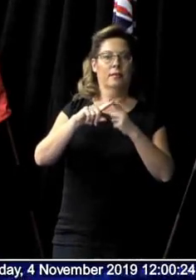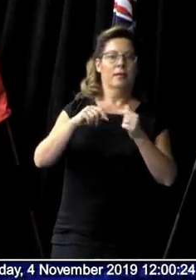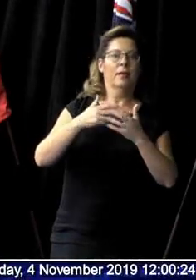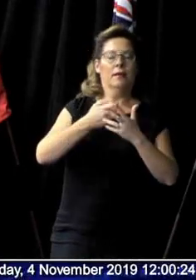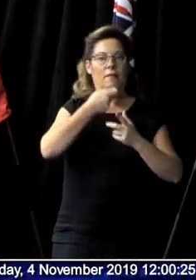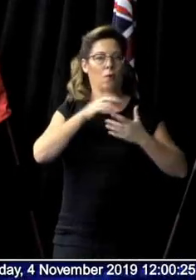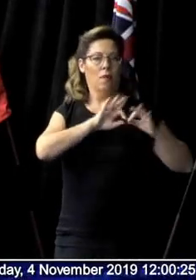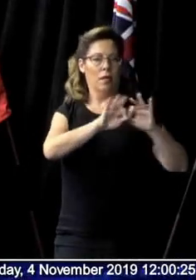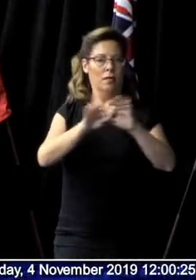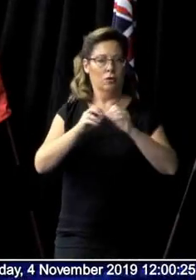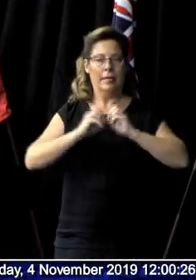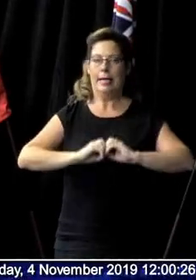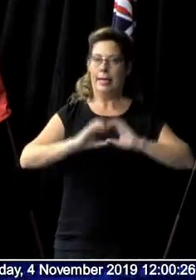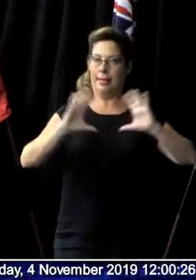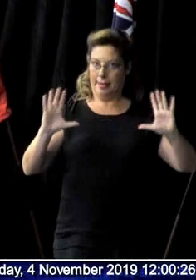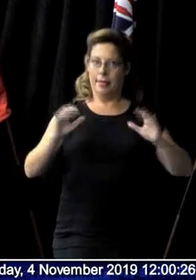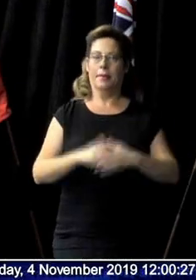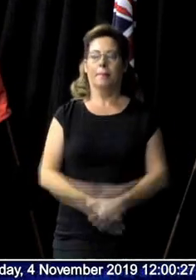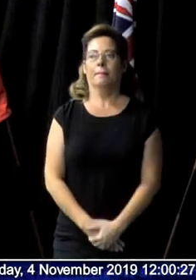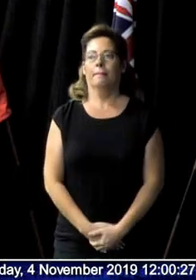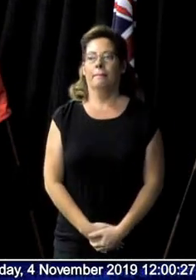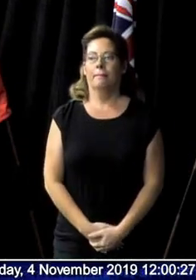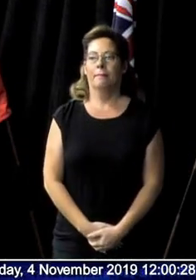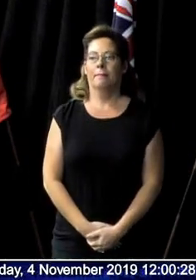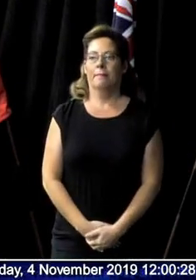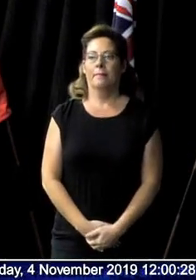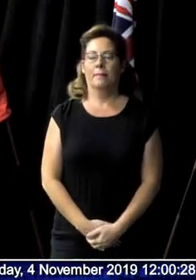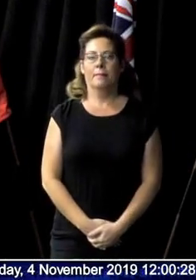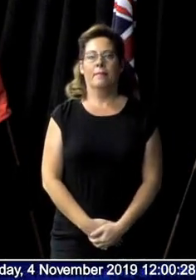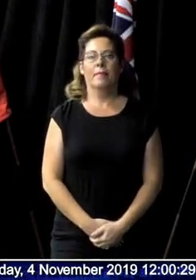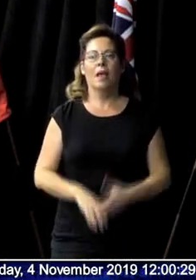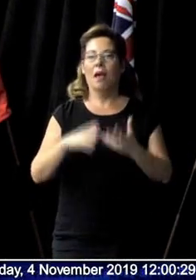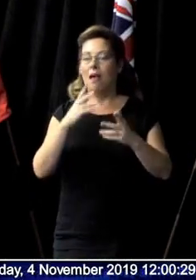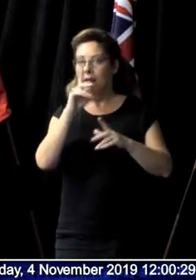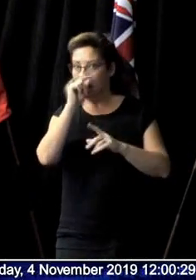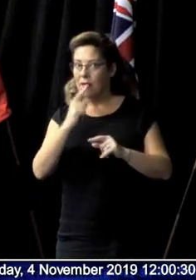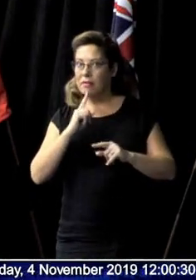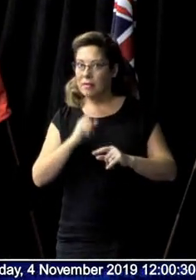based on experience. Everybody is perfectly welcome to follow the real-time transcript